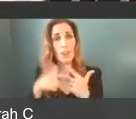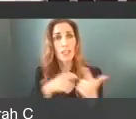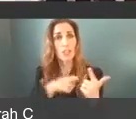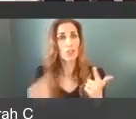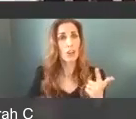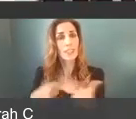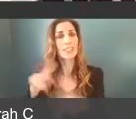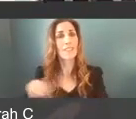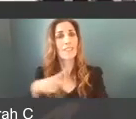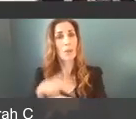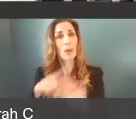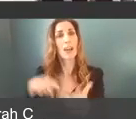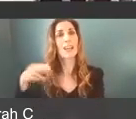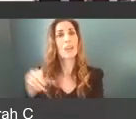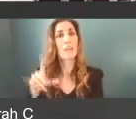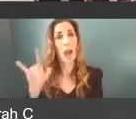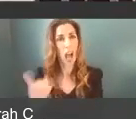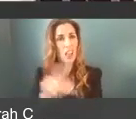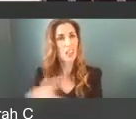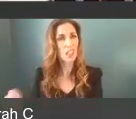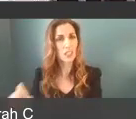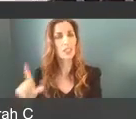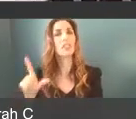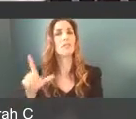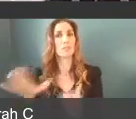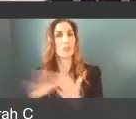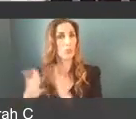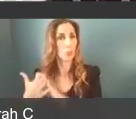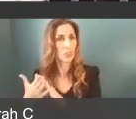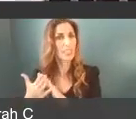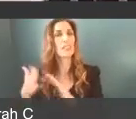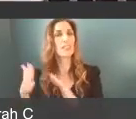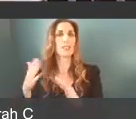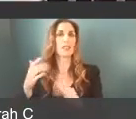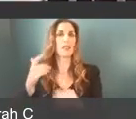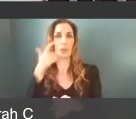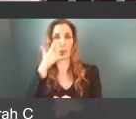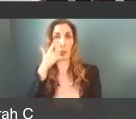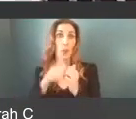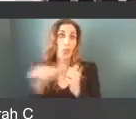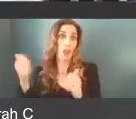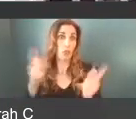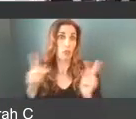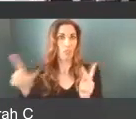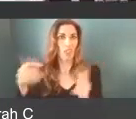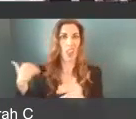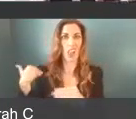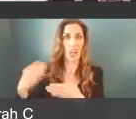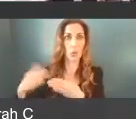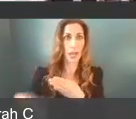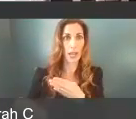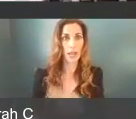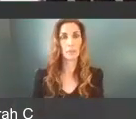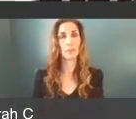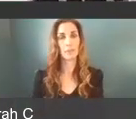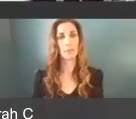and Nepali communities, among others, this past weekend. Additionally, as Skippack Pharmacy